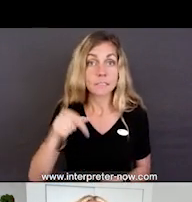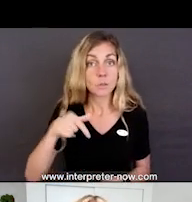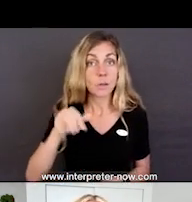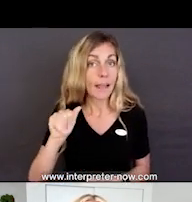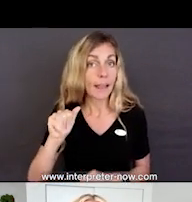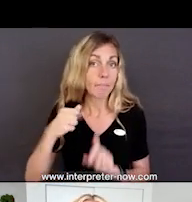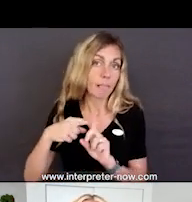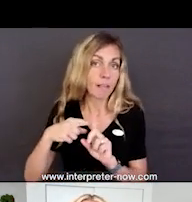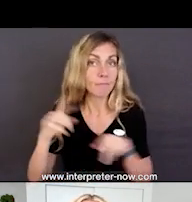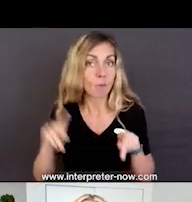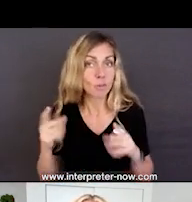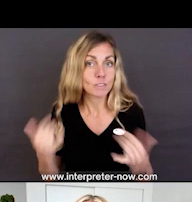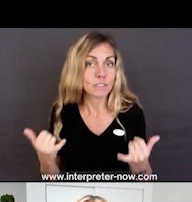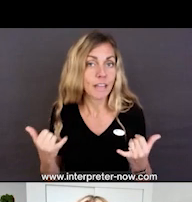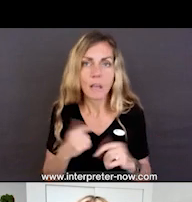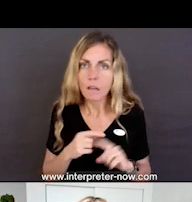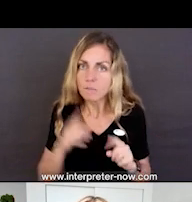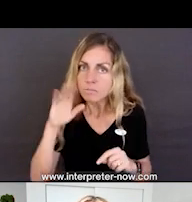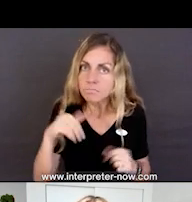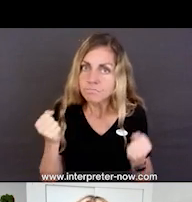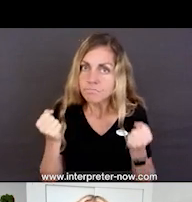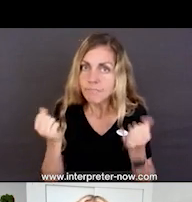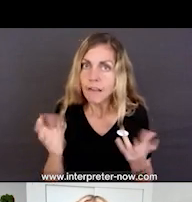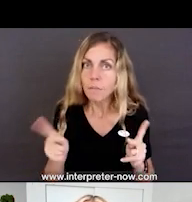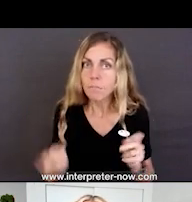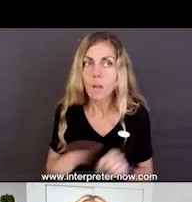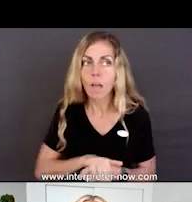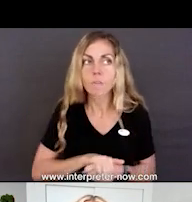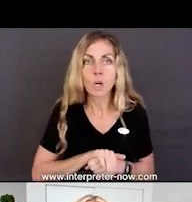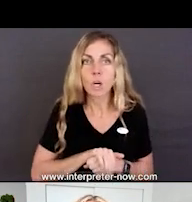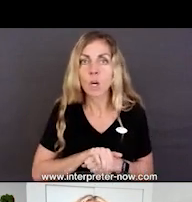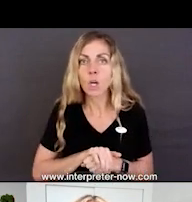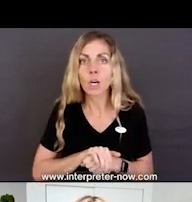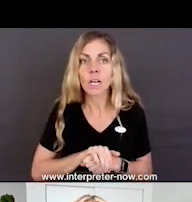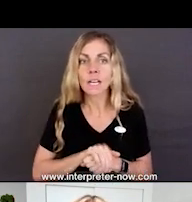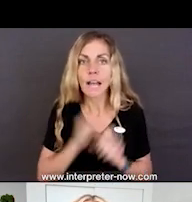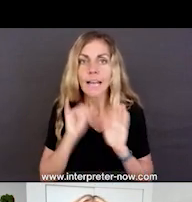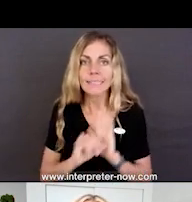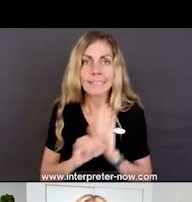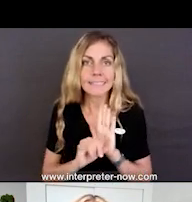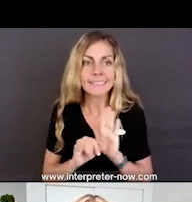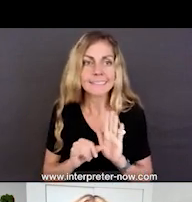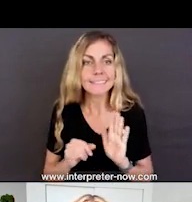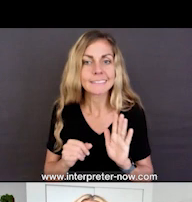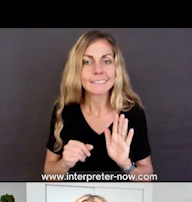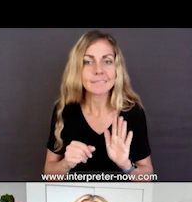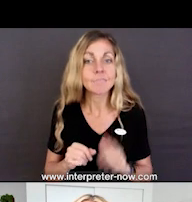We're talking specifically about LGBTQIA+ folks today; many people cover their LGBTQIA+